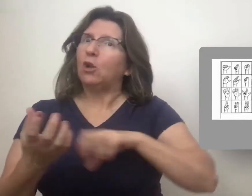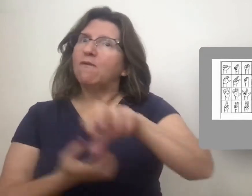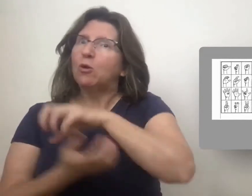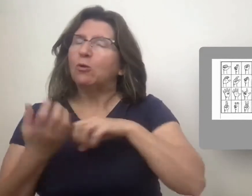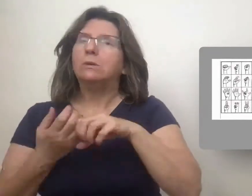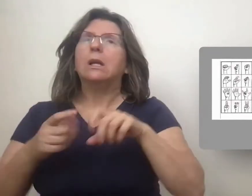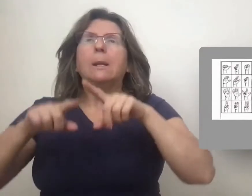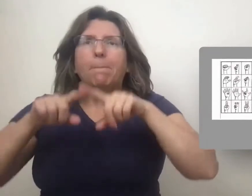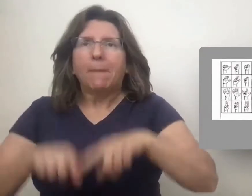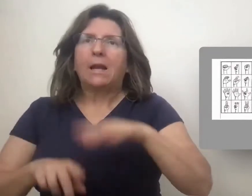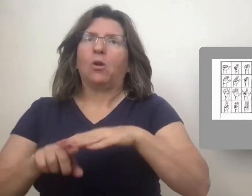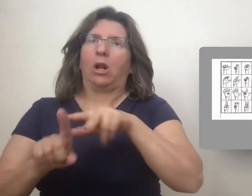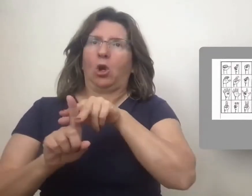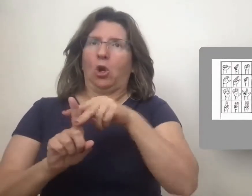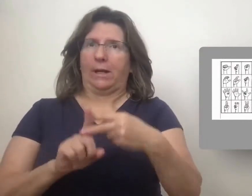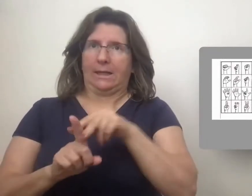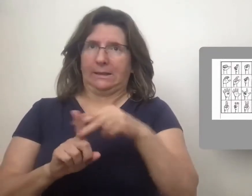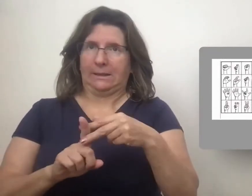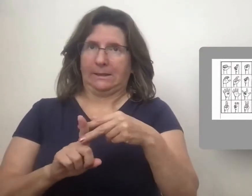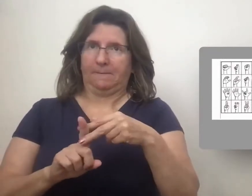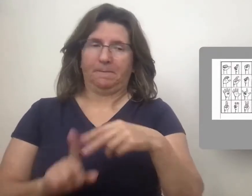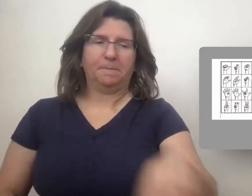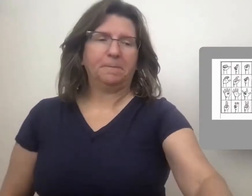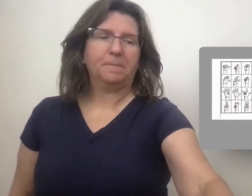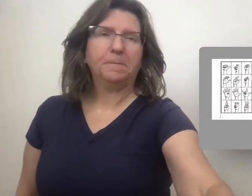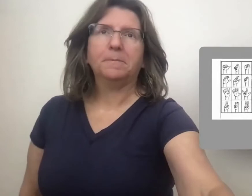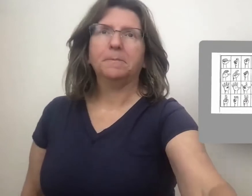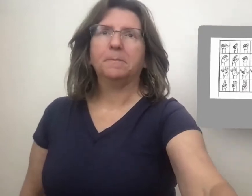But when they are used as classifiers, they are neither numbers or letters.